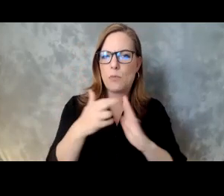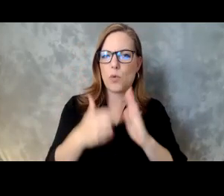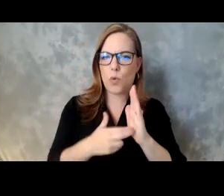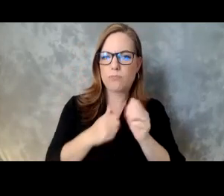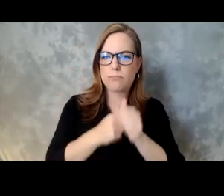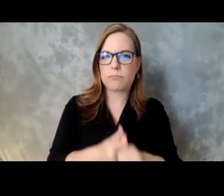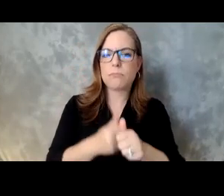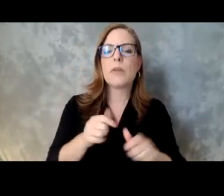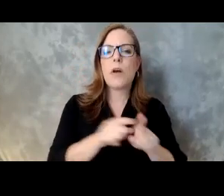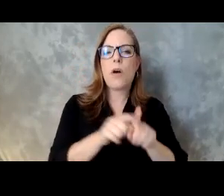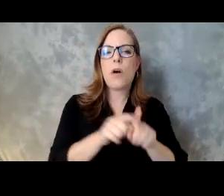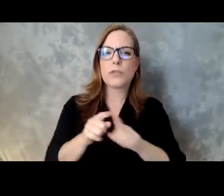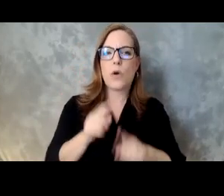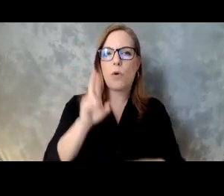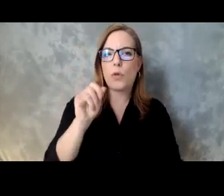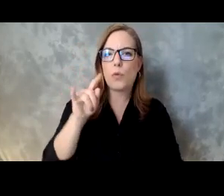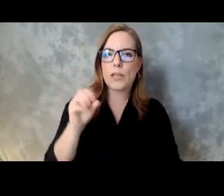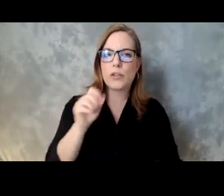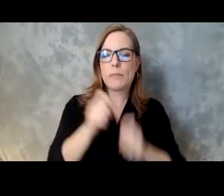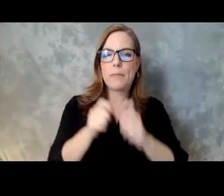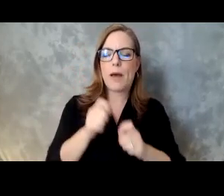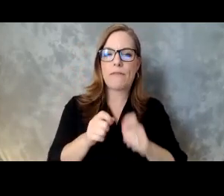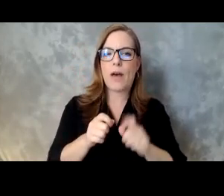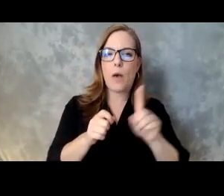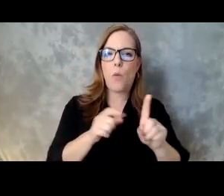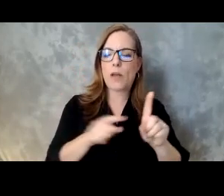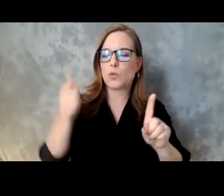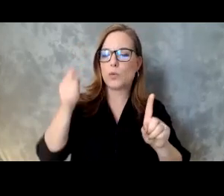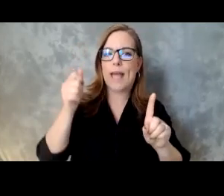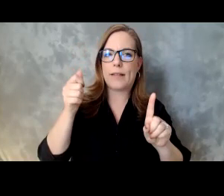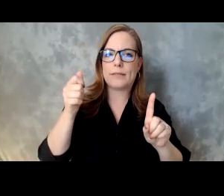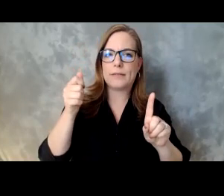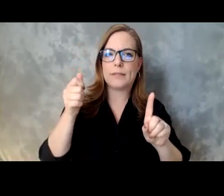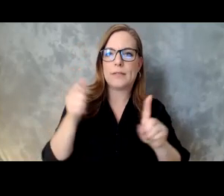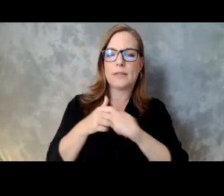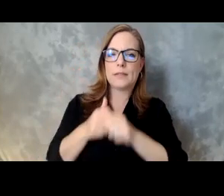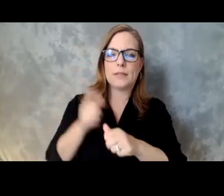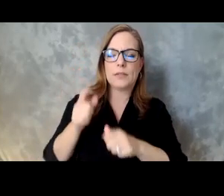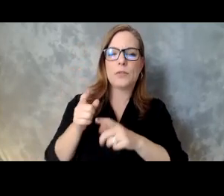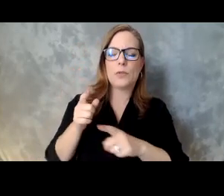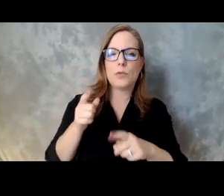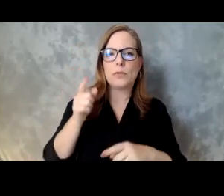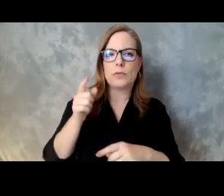modified to a 1 to 10 ratio. Subject to future legislative appropriation and class size remains